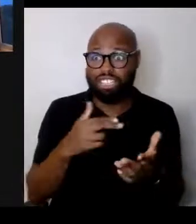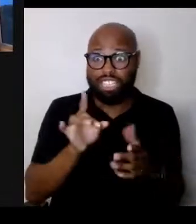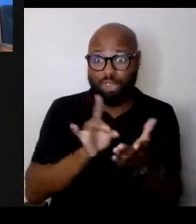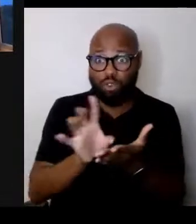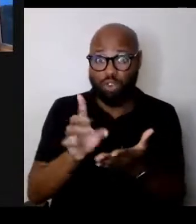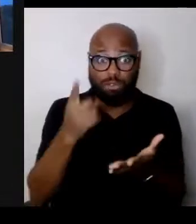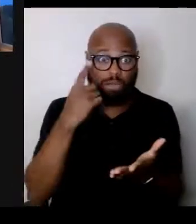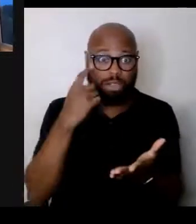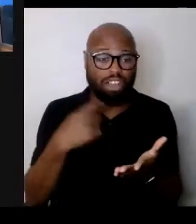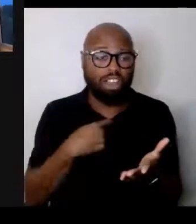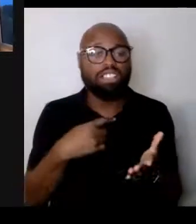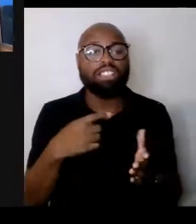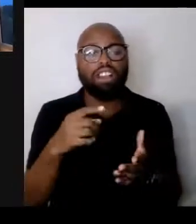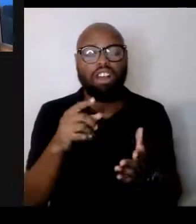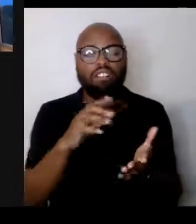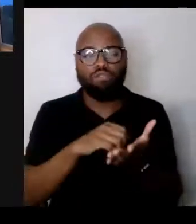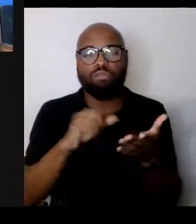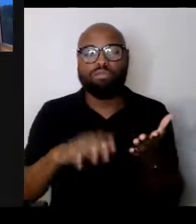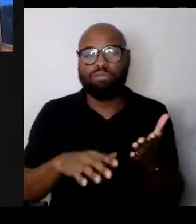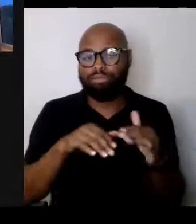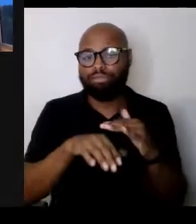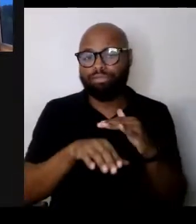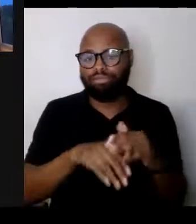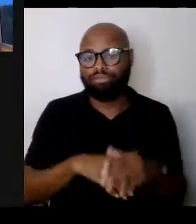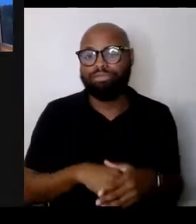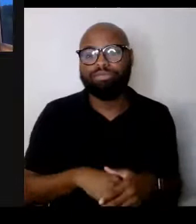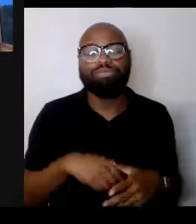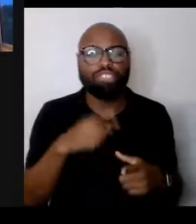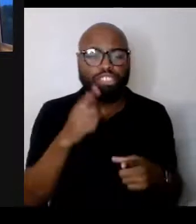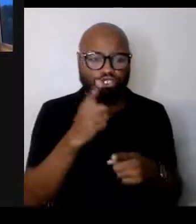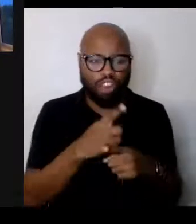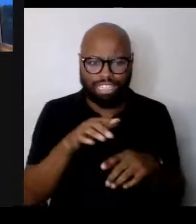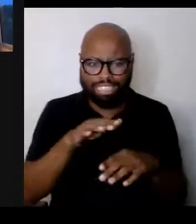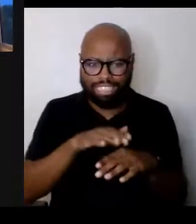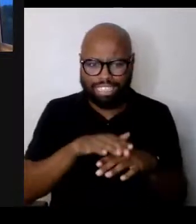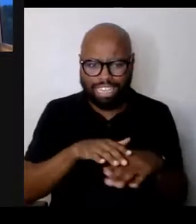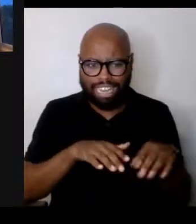Is the layers of the different ways in which it impacts communities